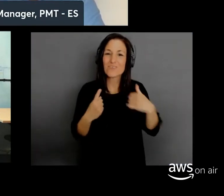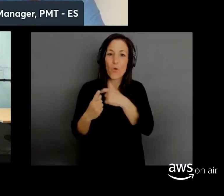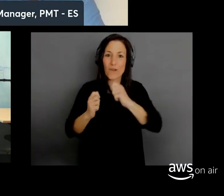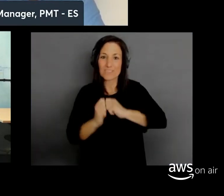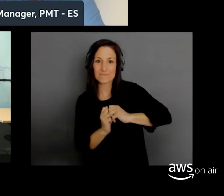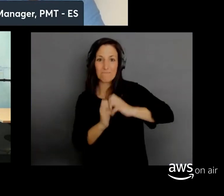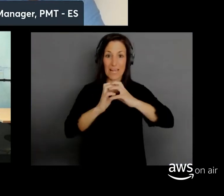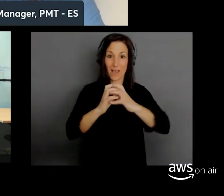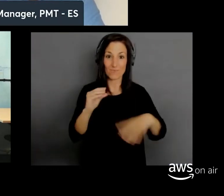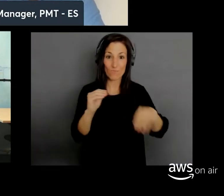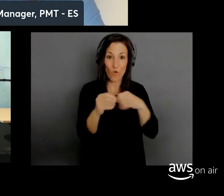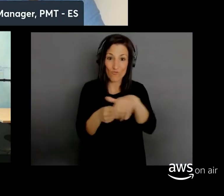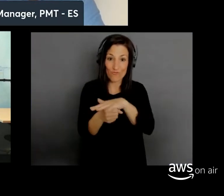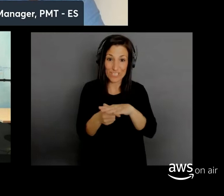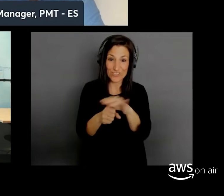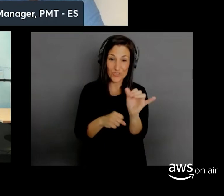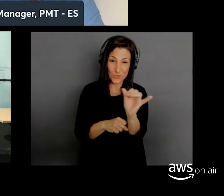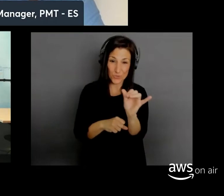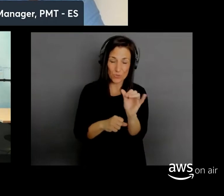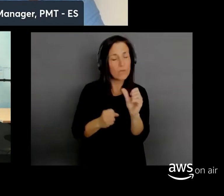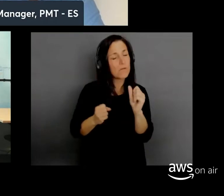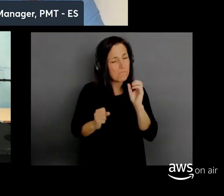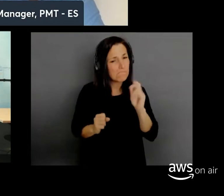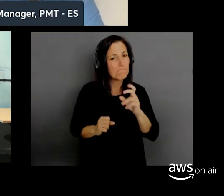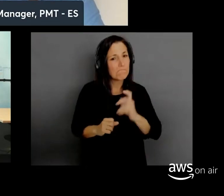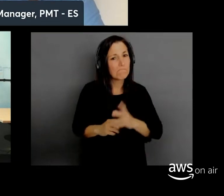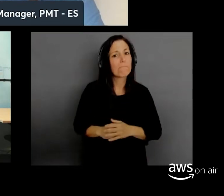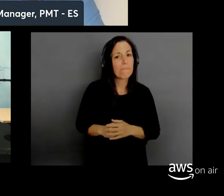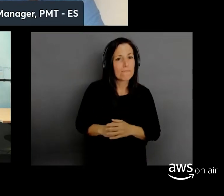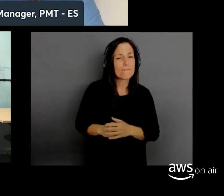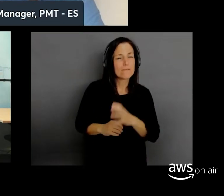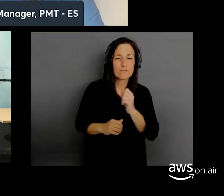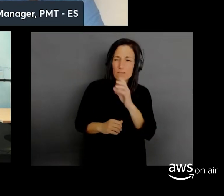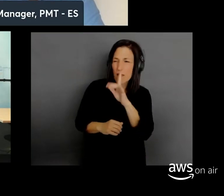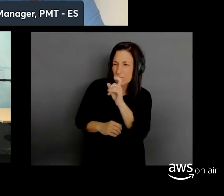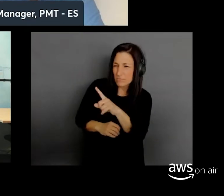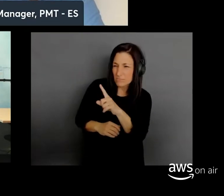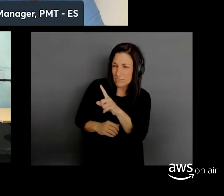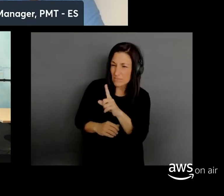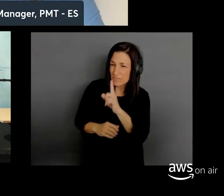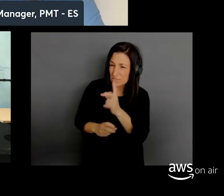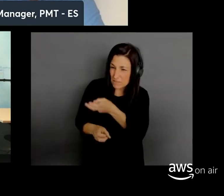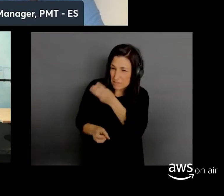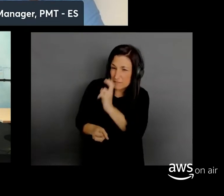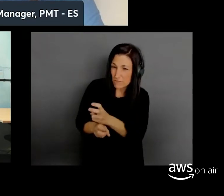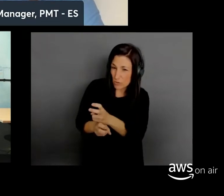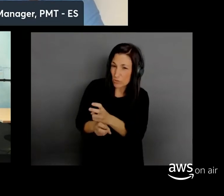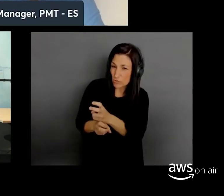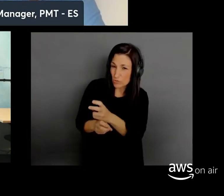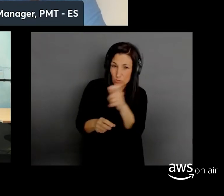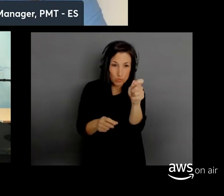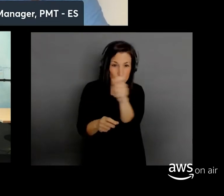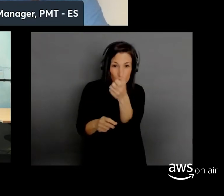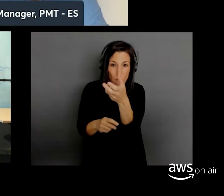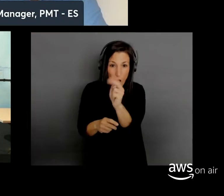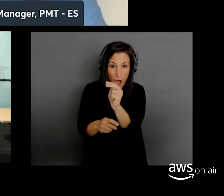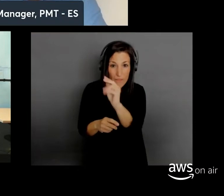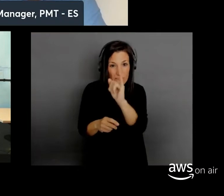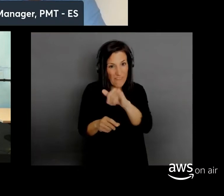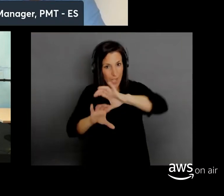But yeah, so how difficult is it to turn on that global support on Aurora? It's super simple, and great point.